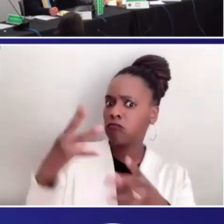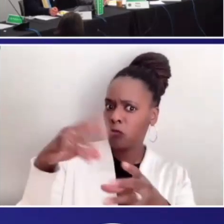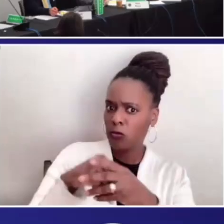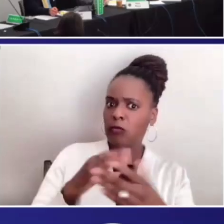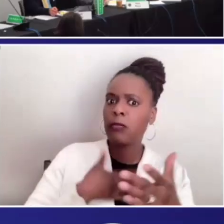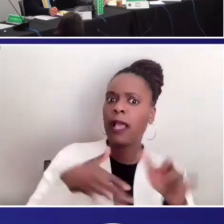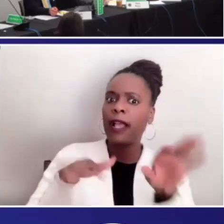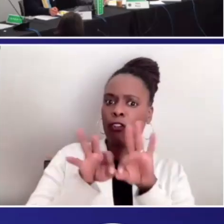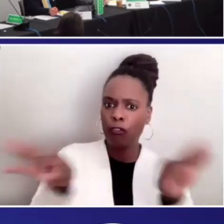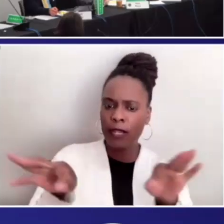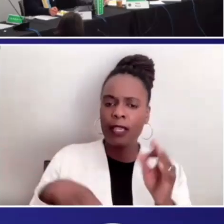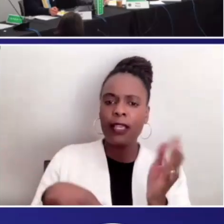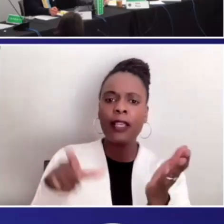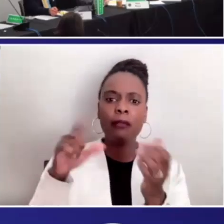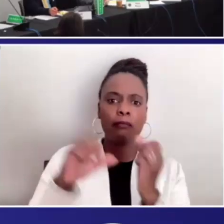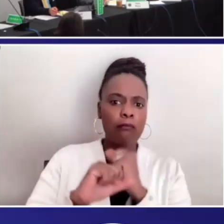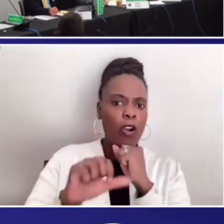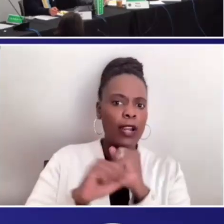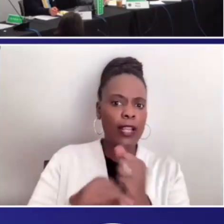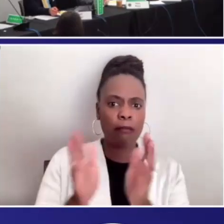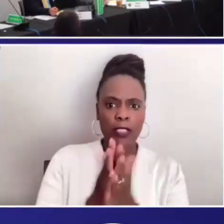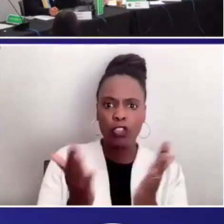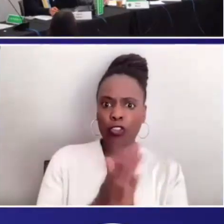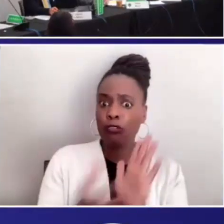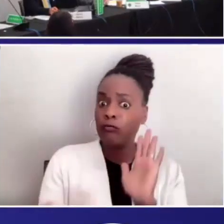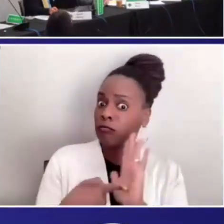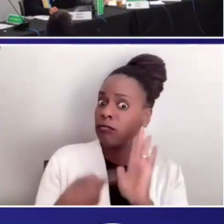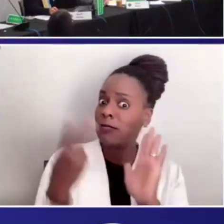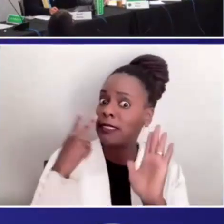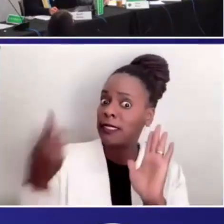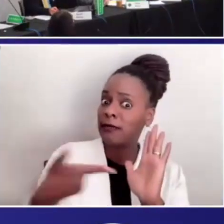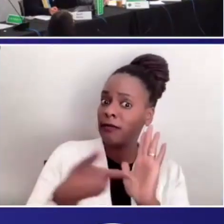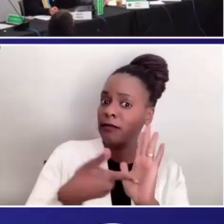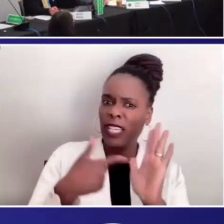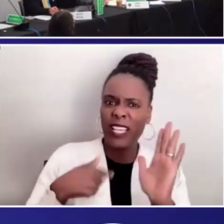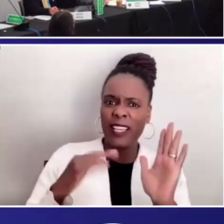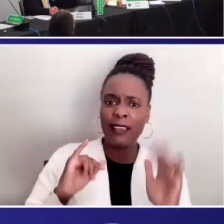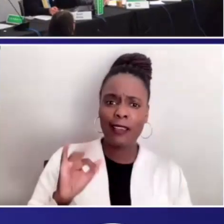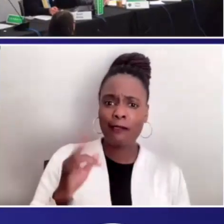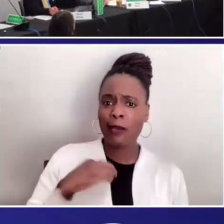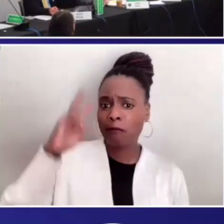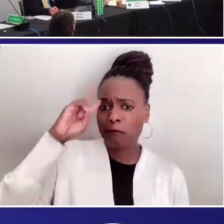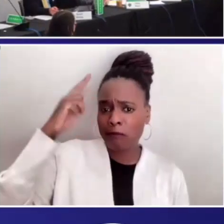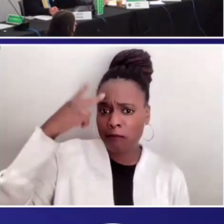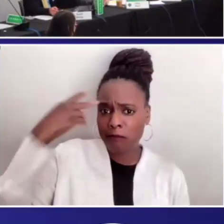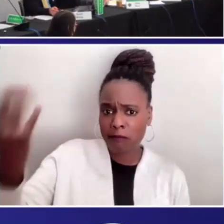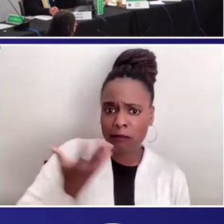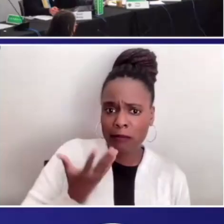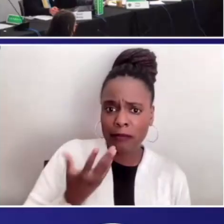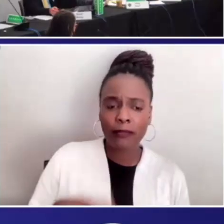materials. So if I'm misunderstanding what's going on, then please correct me. Yeah. So it says, evidenced by.